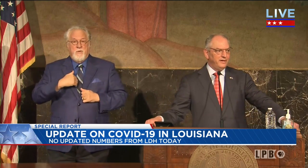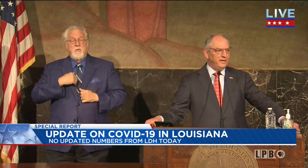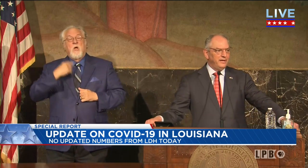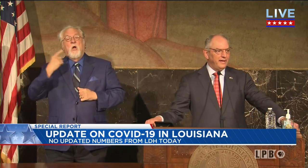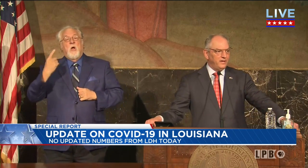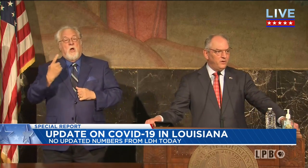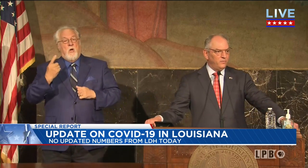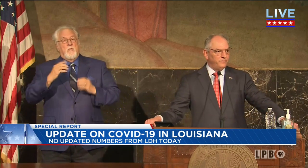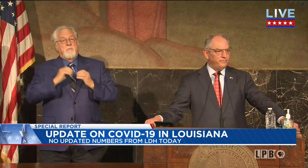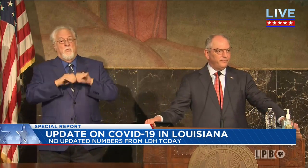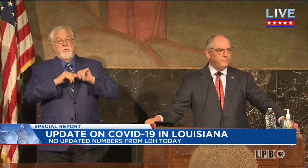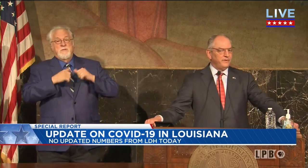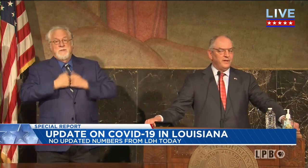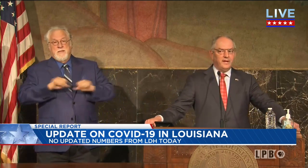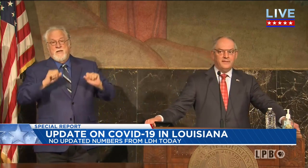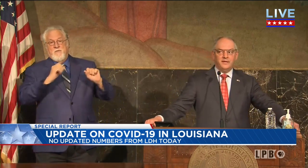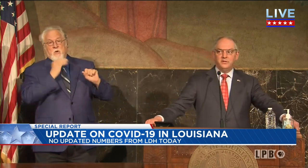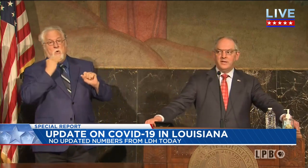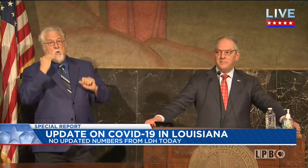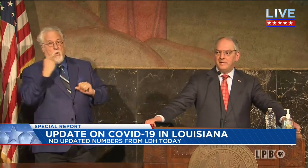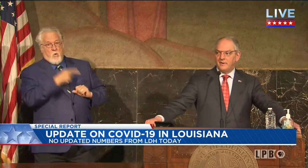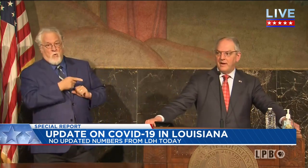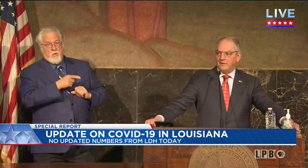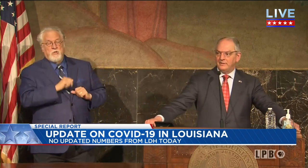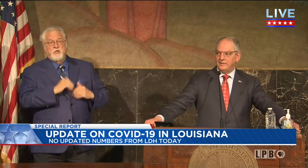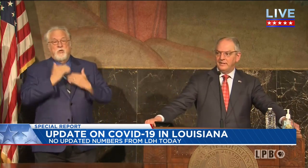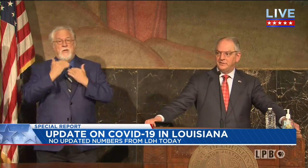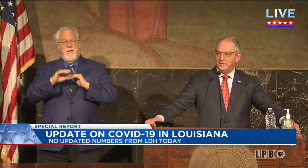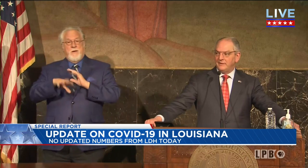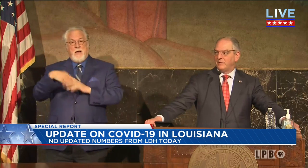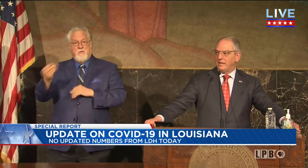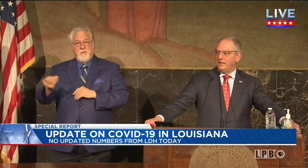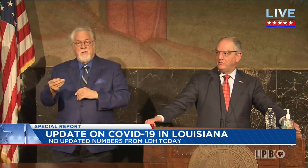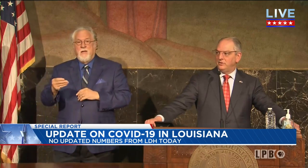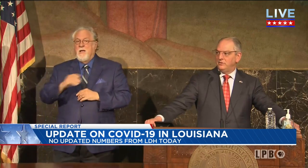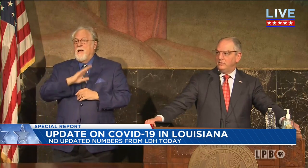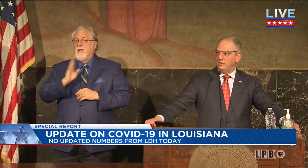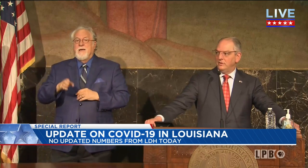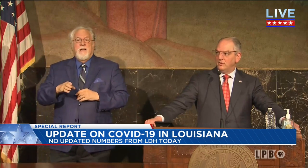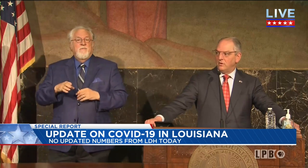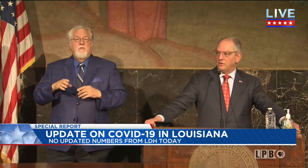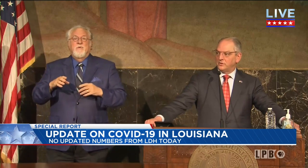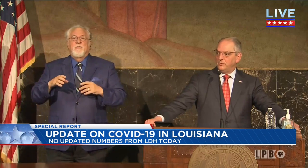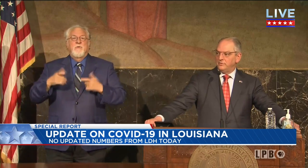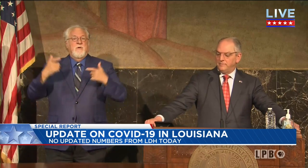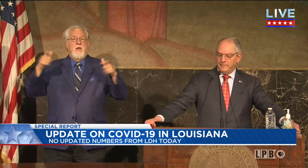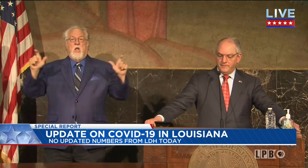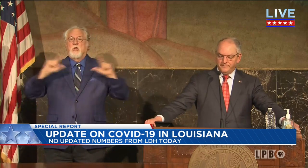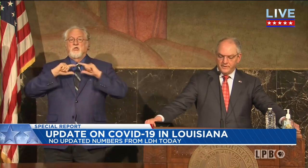SICK. AND THE MOST VULNERABLE MEMBERS OF OUR COMMUNITY SHOULD KNOW